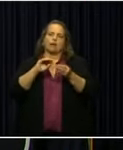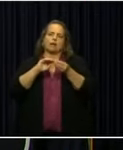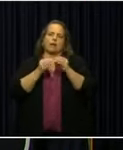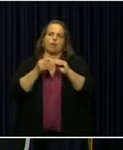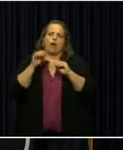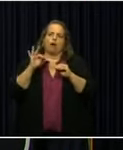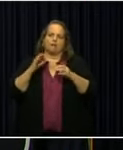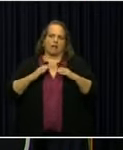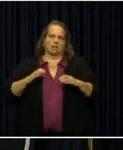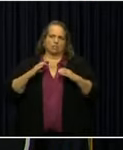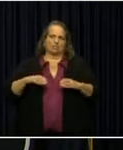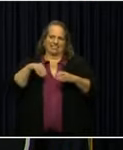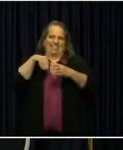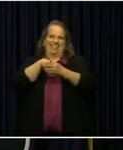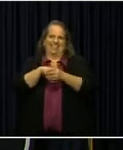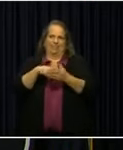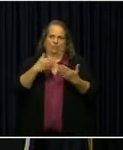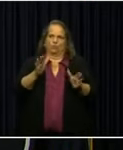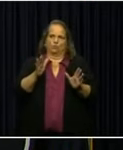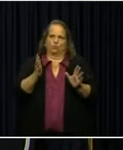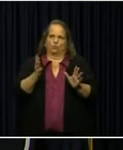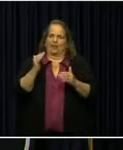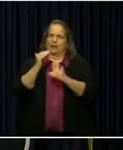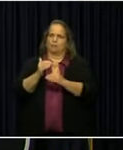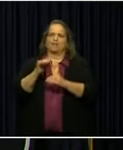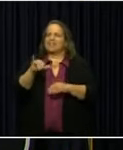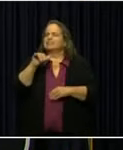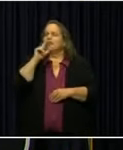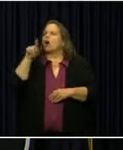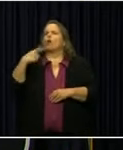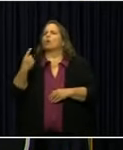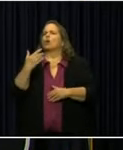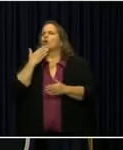COMMITTED TO DOING THE RIGHT THING, SO I HOPE THAT'S A REALLY CONSTRUCTIVE CONVERSATION WE CAN